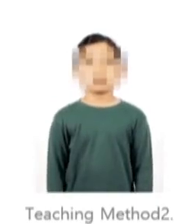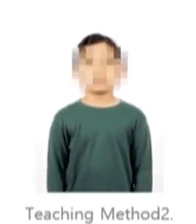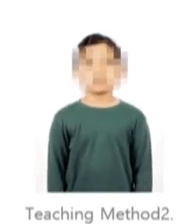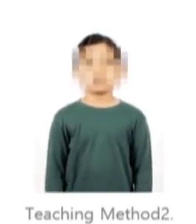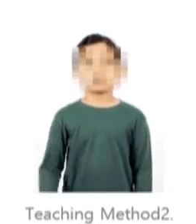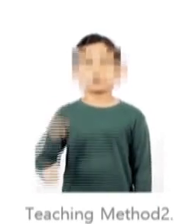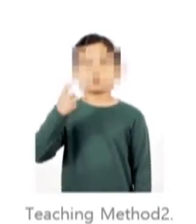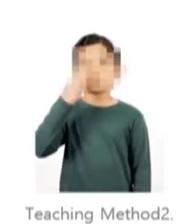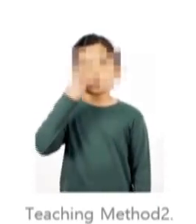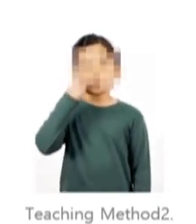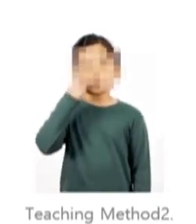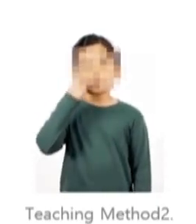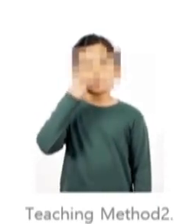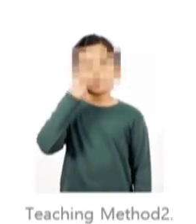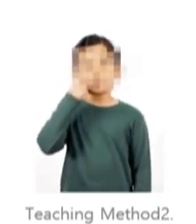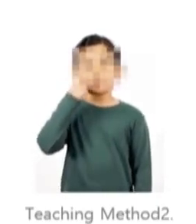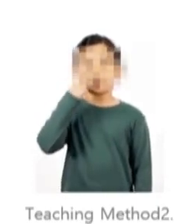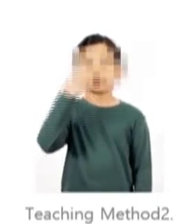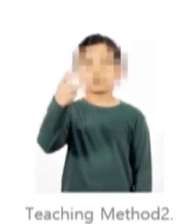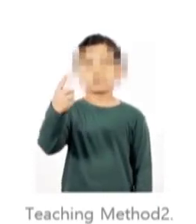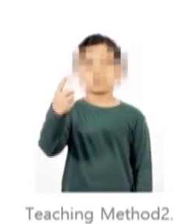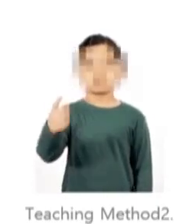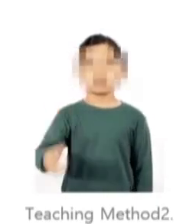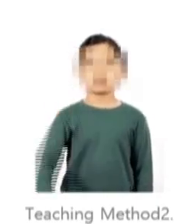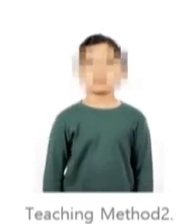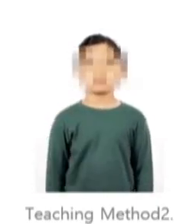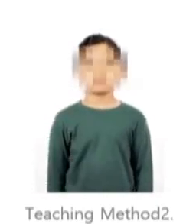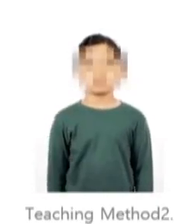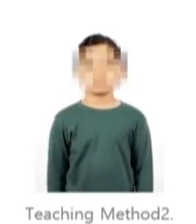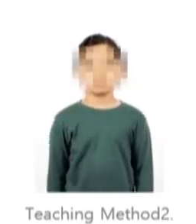is a communication method for children with IDD.